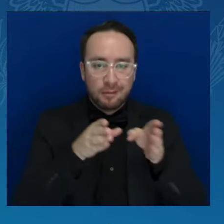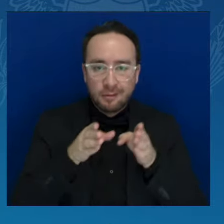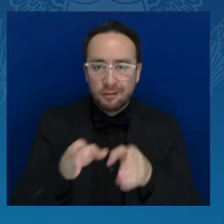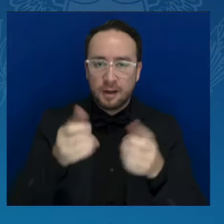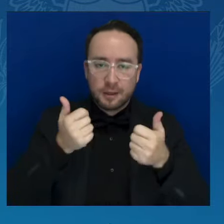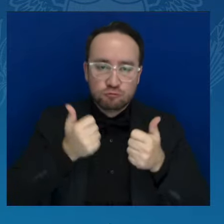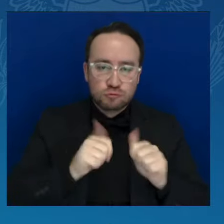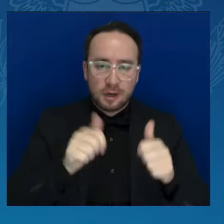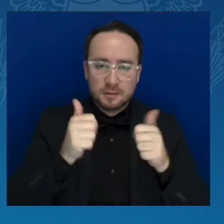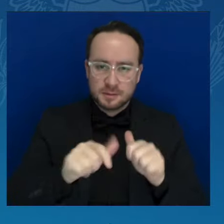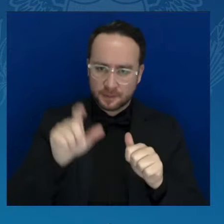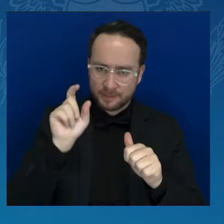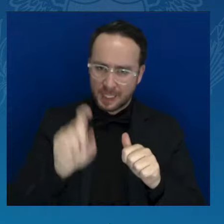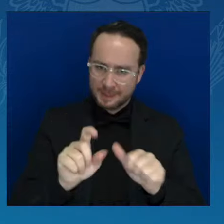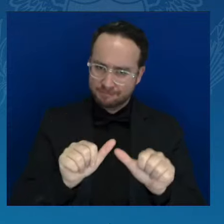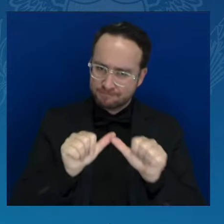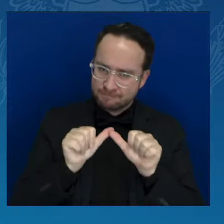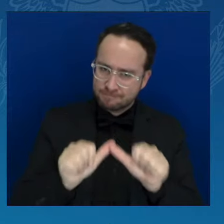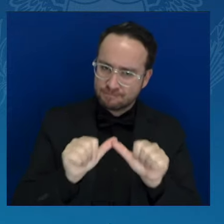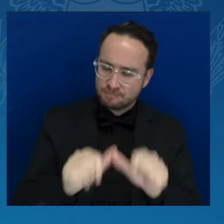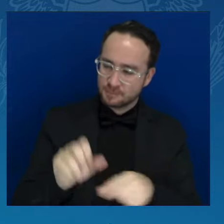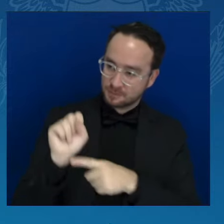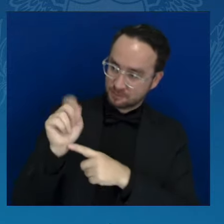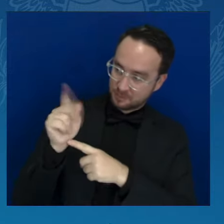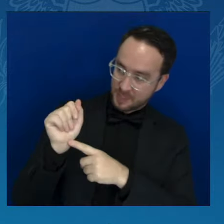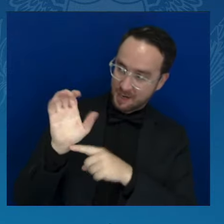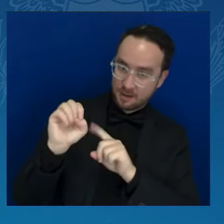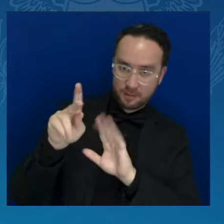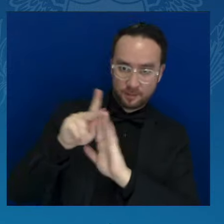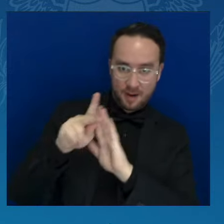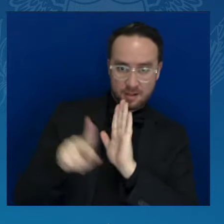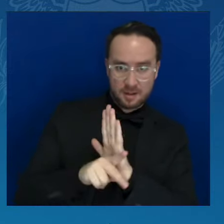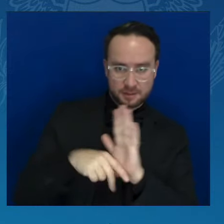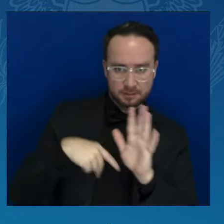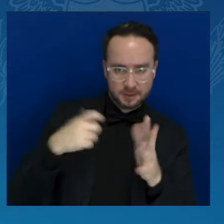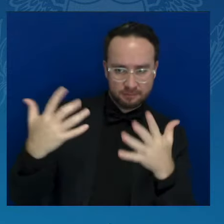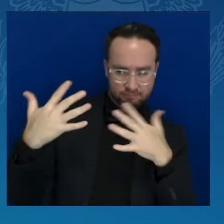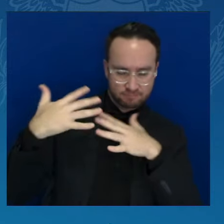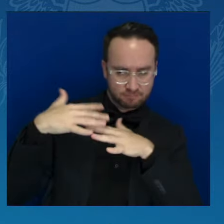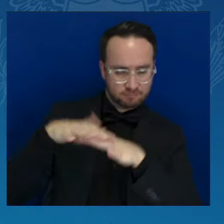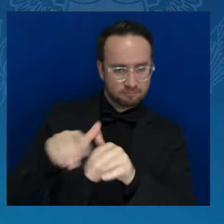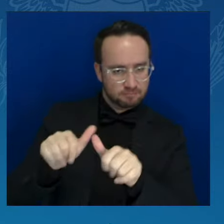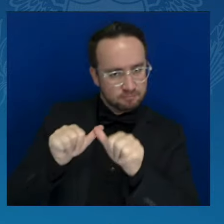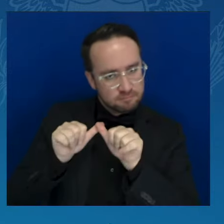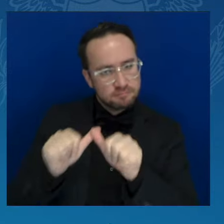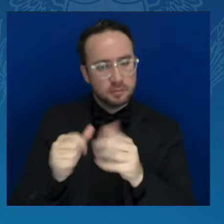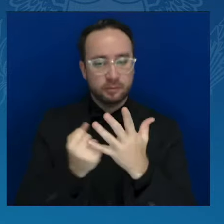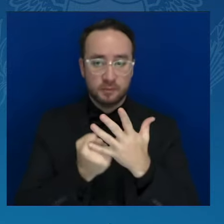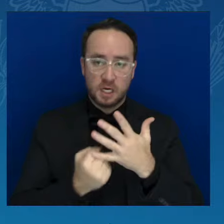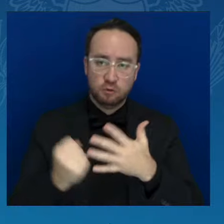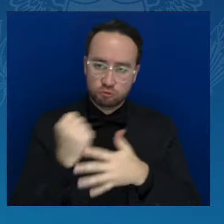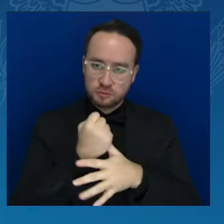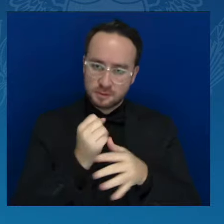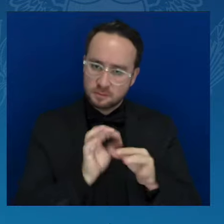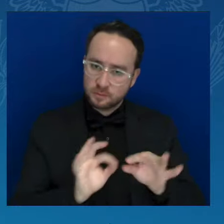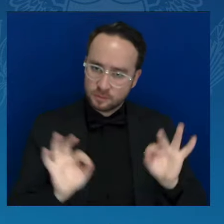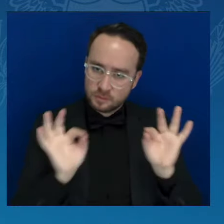in each of these areas. You mentioned one in particular, and it picks up on the third line of effort that Secretary Blinken just laid out that the State Department is leading,